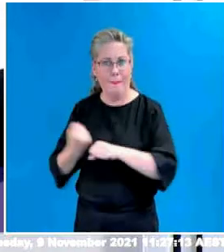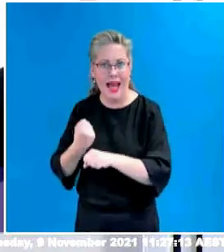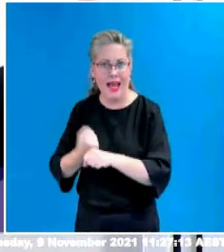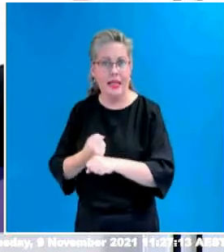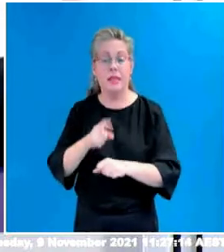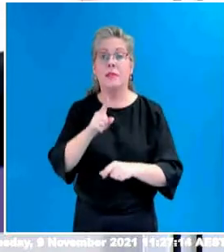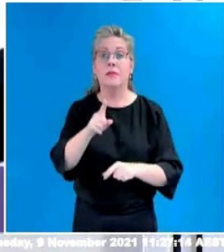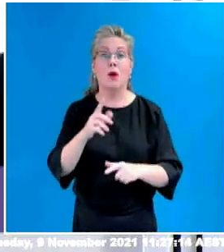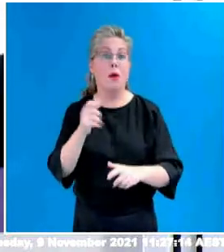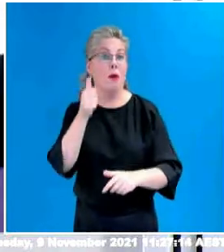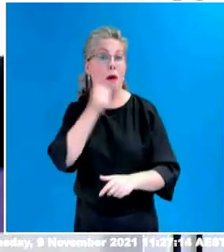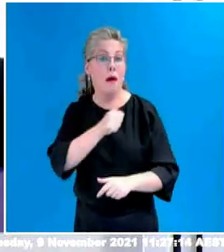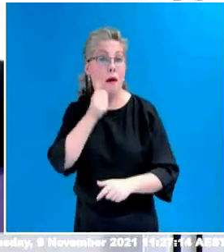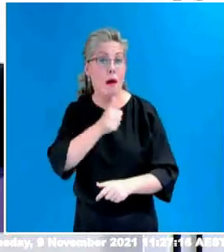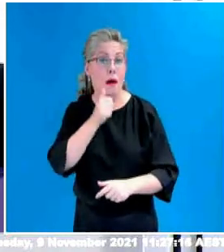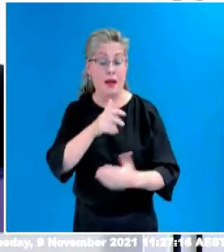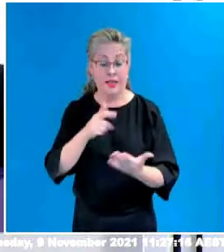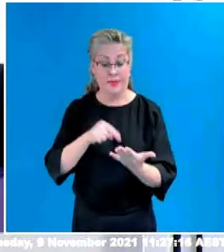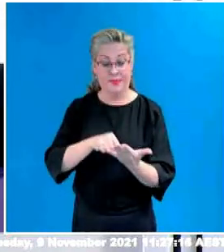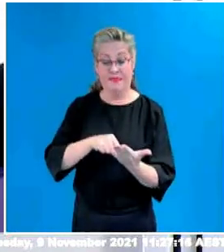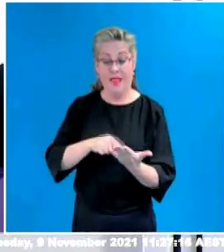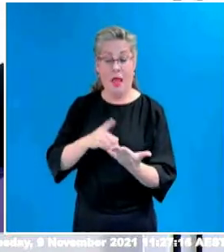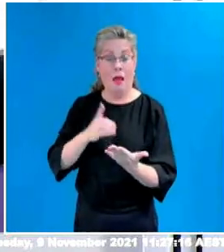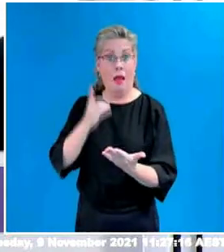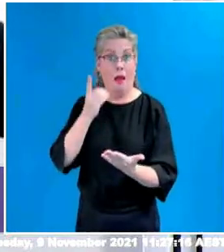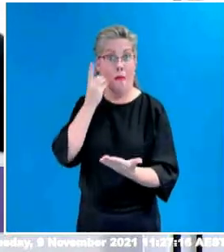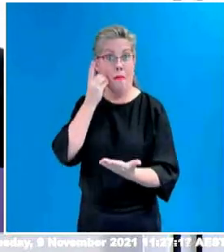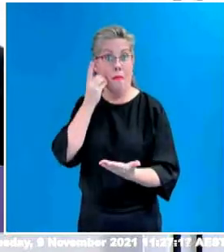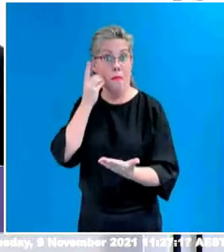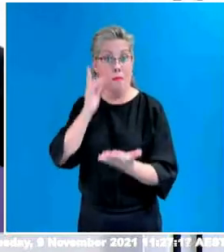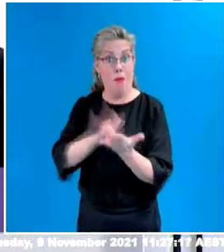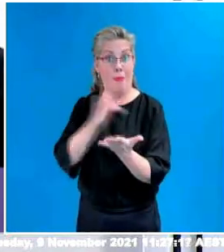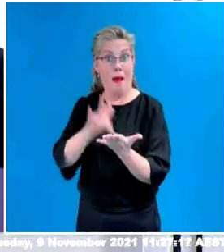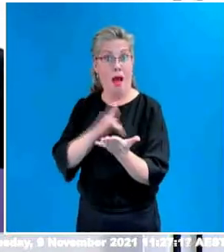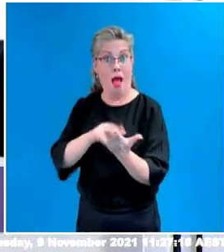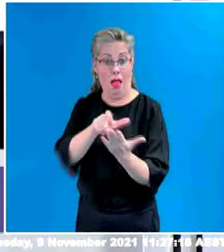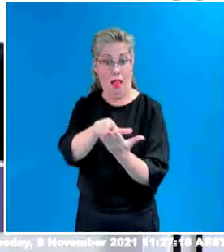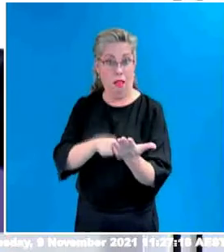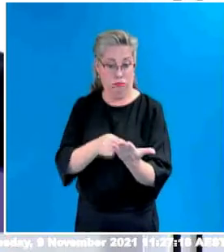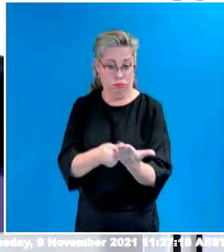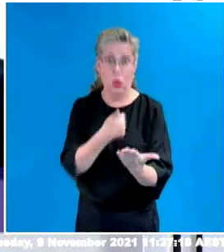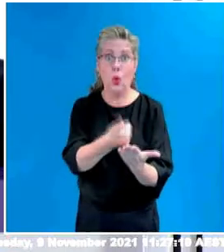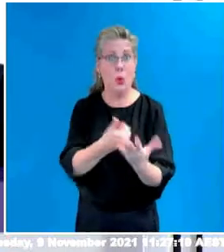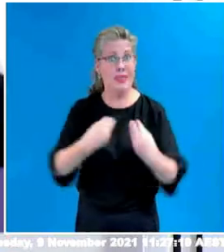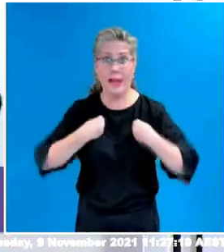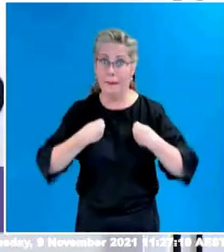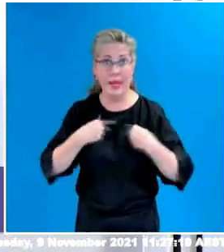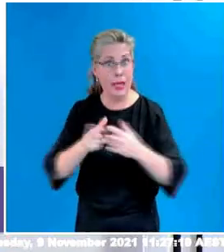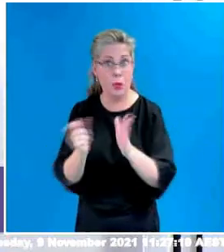take you back to where the lithium battery comes from and that takes you into the Congo, for example.